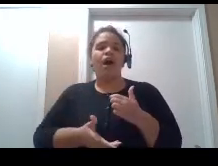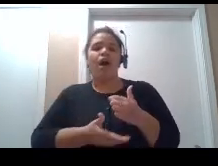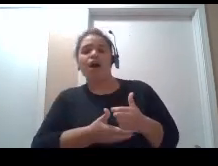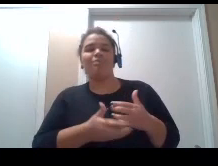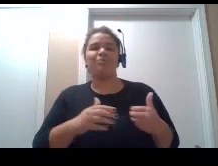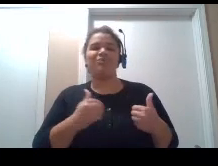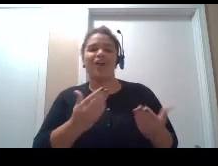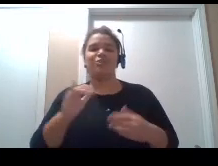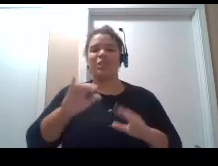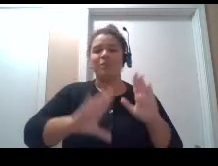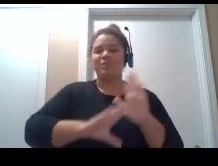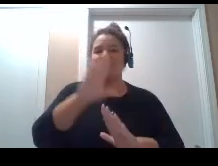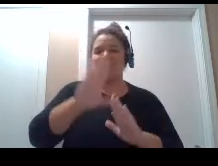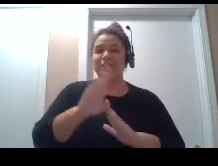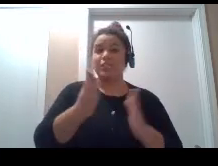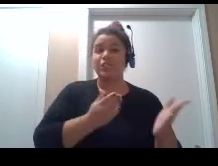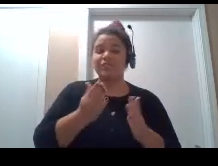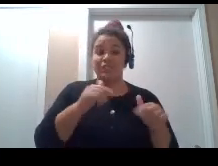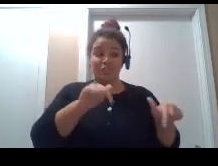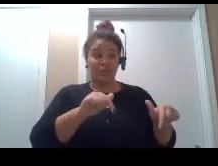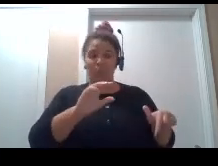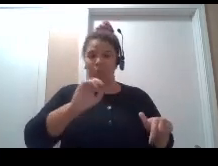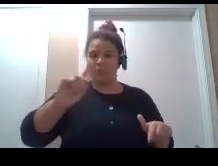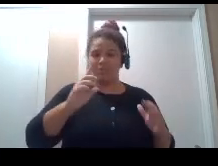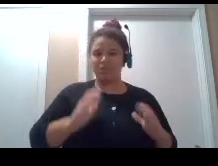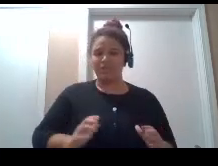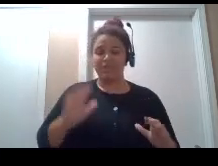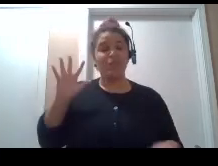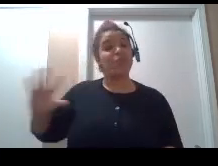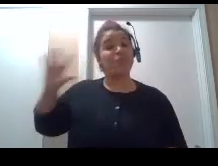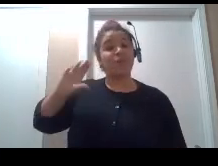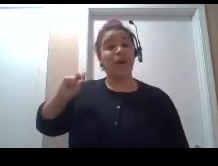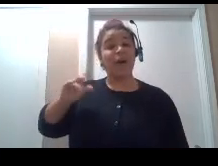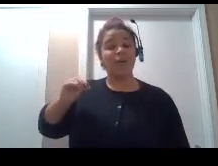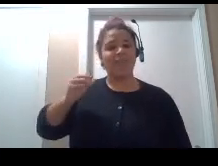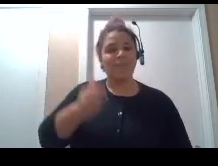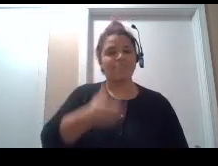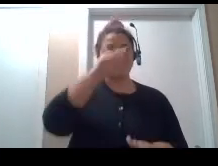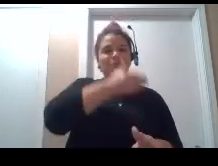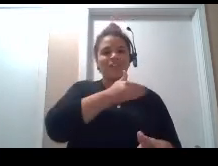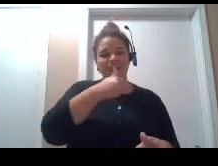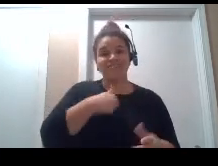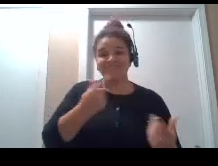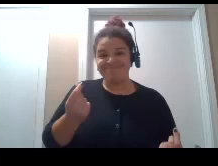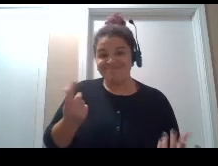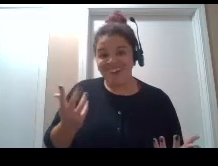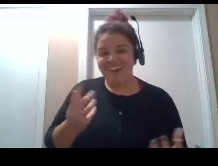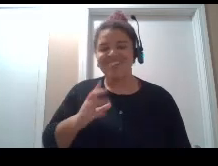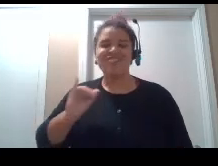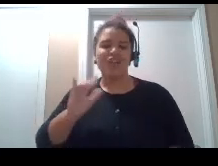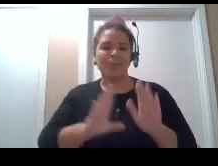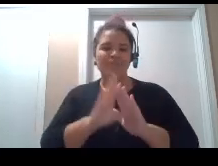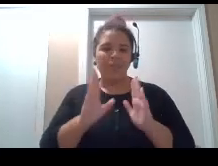To OOD participants throughout Ohio, and I was job developer before that. Recognizing